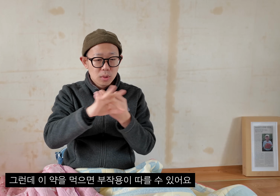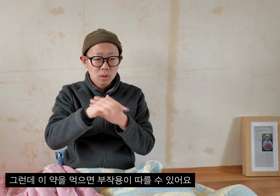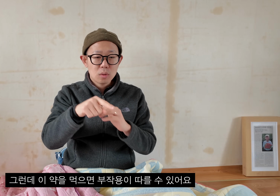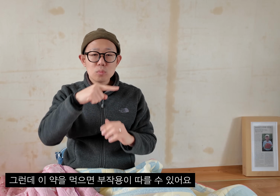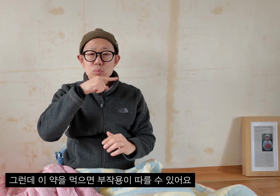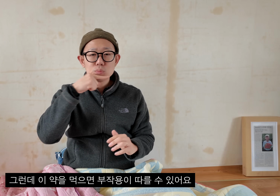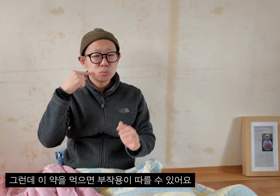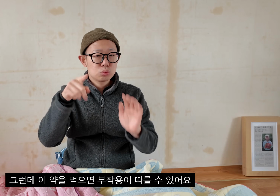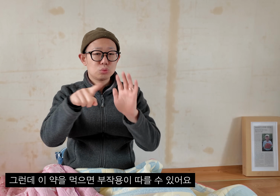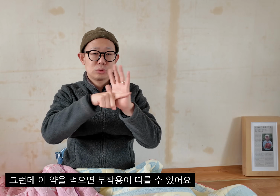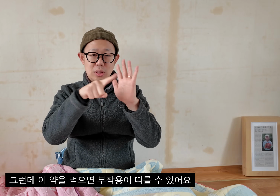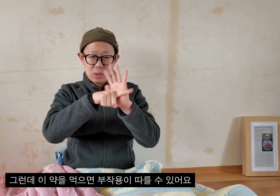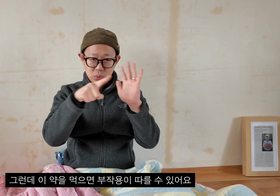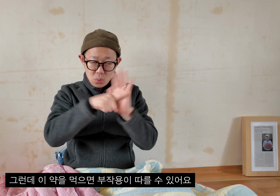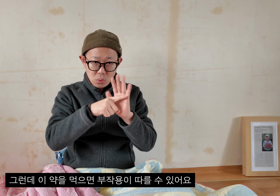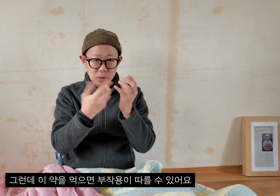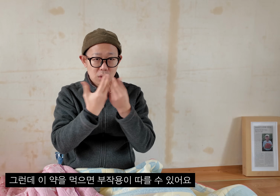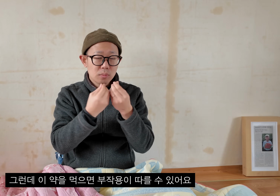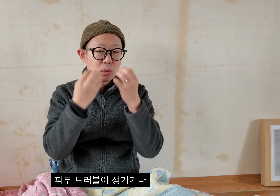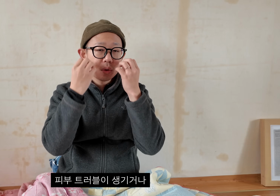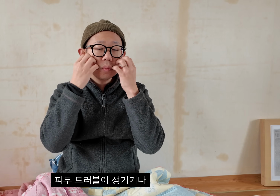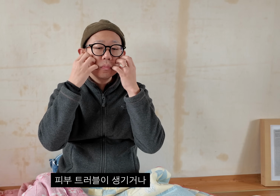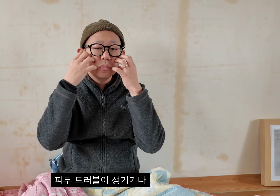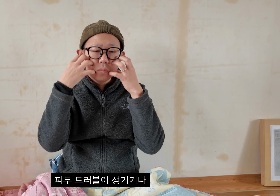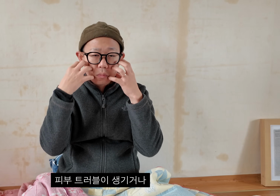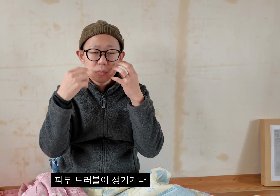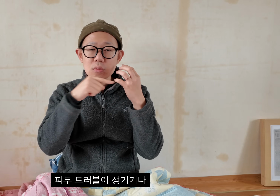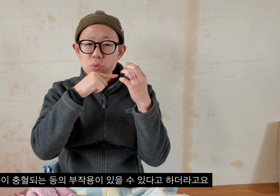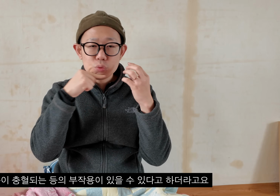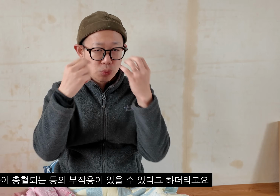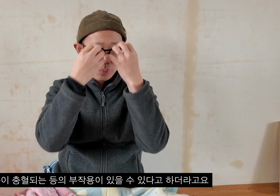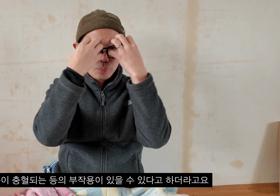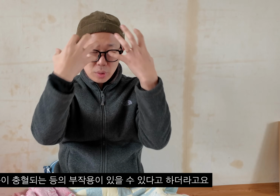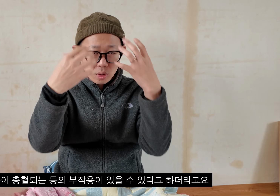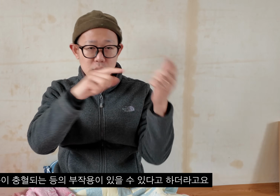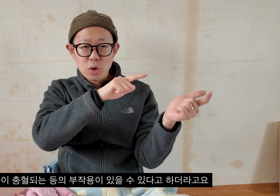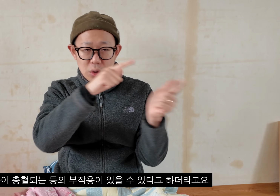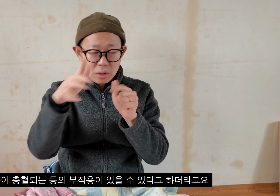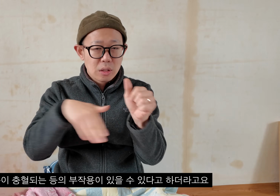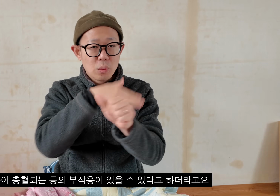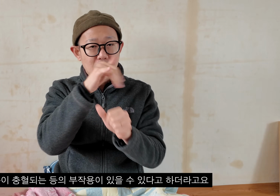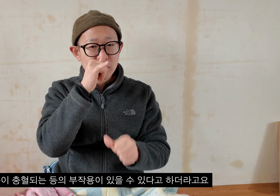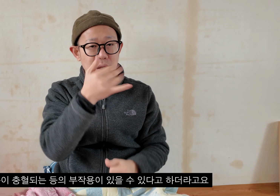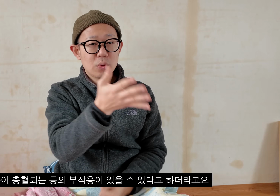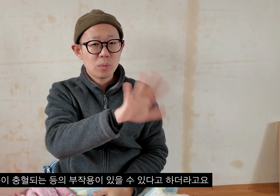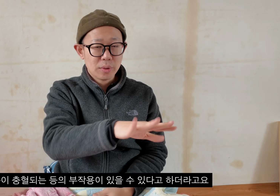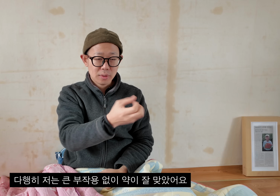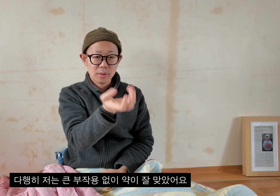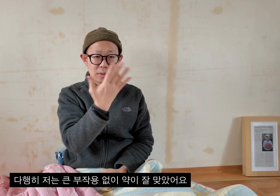But these meds can have side effects. Skin trouble, bloodshot eyes, things like that.